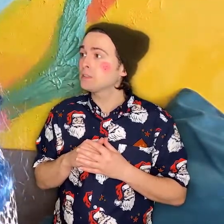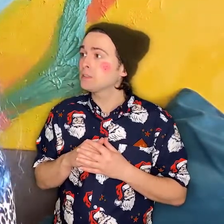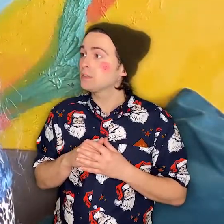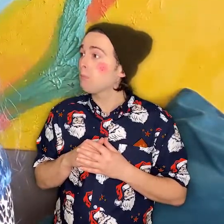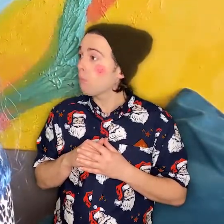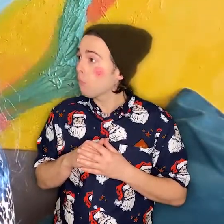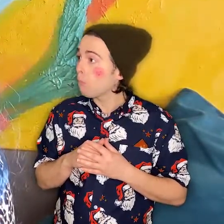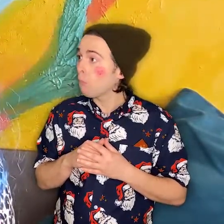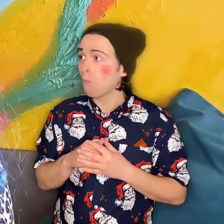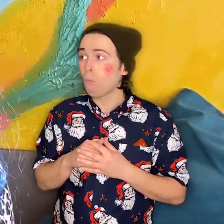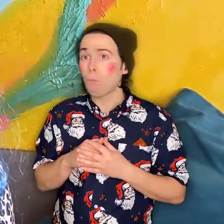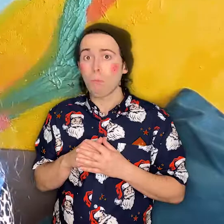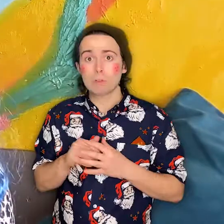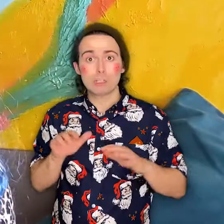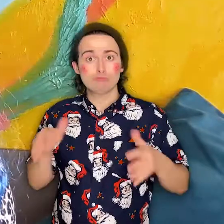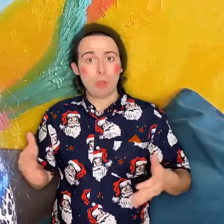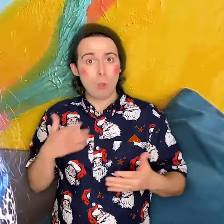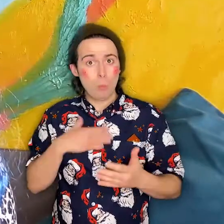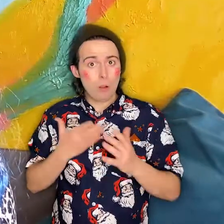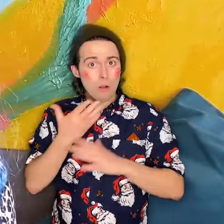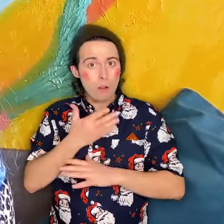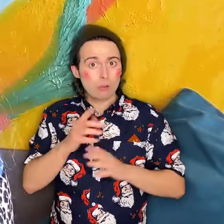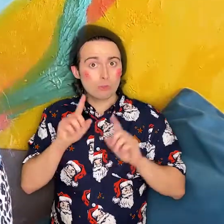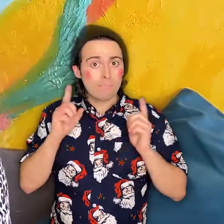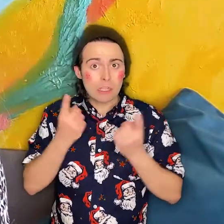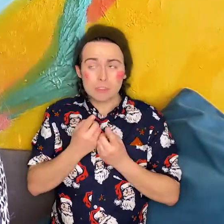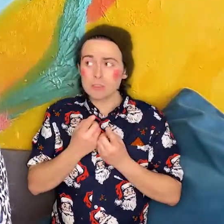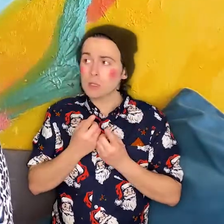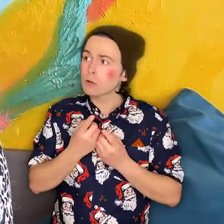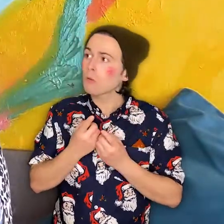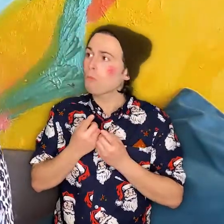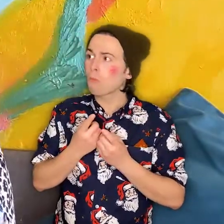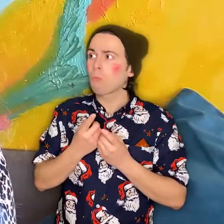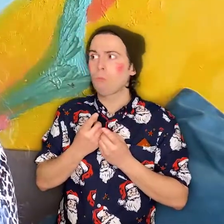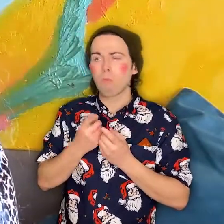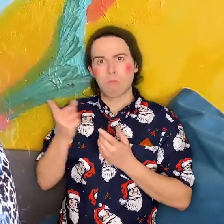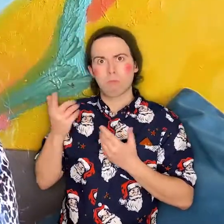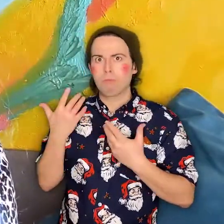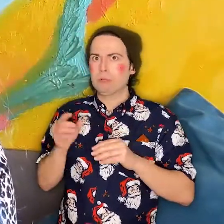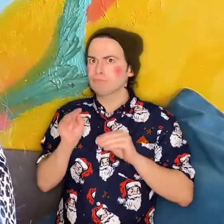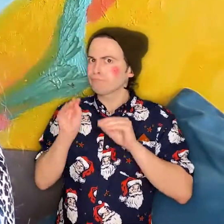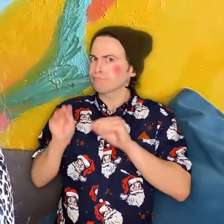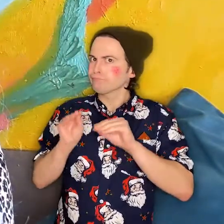the university to do prosthetics and orthotics. So, I’ve been trying to teach her to be